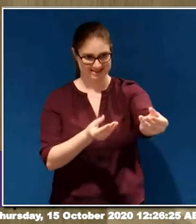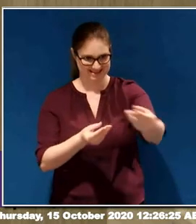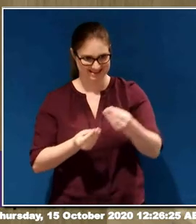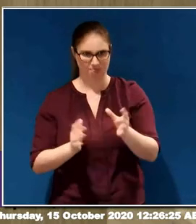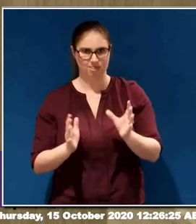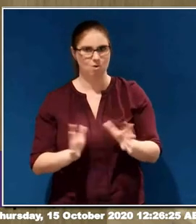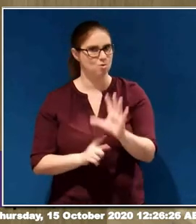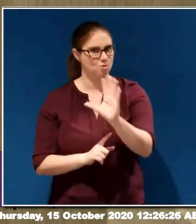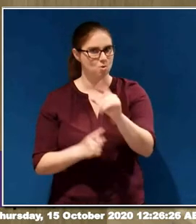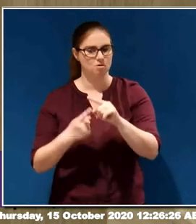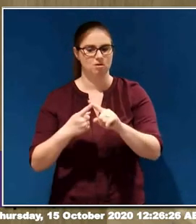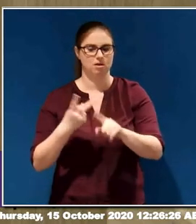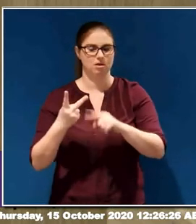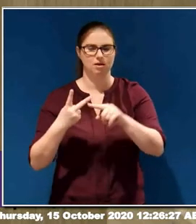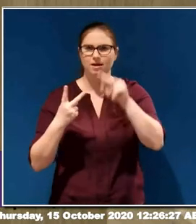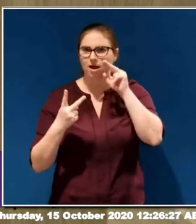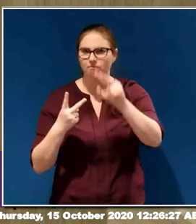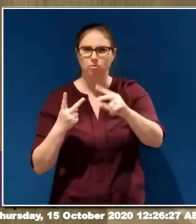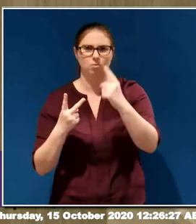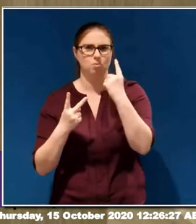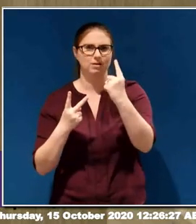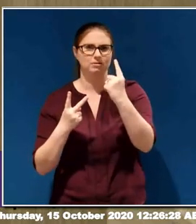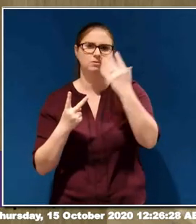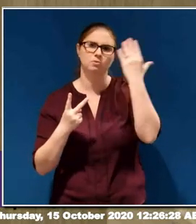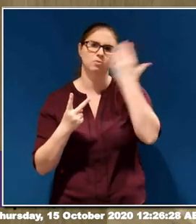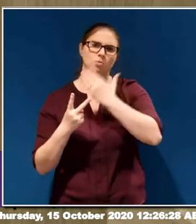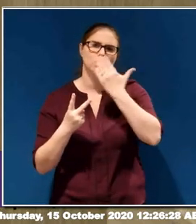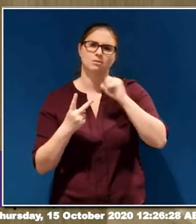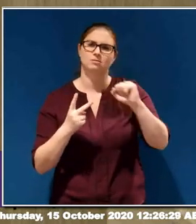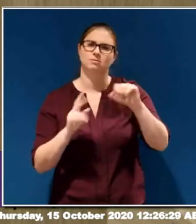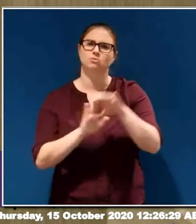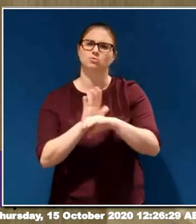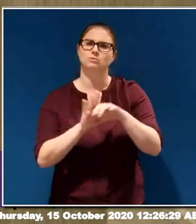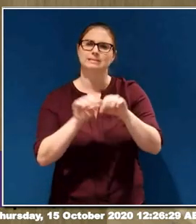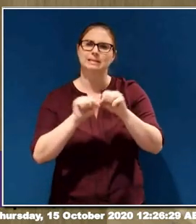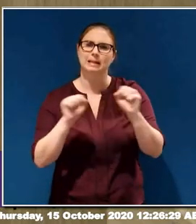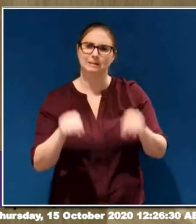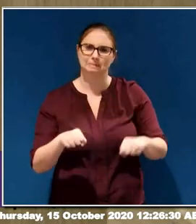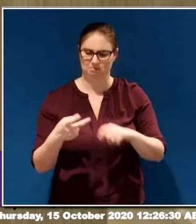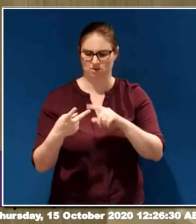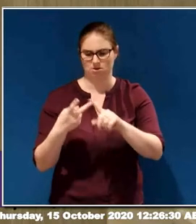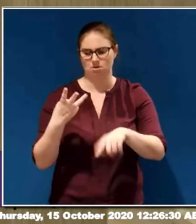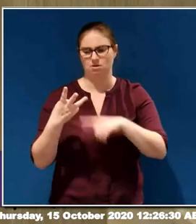So at the OneSchool records we look at the behaviours, we look at the support